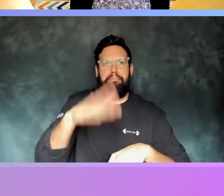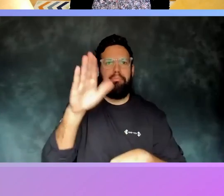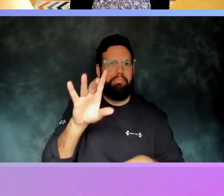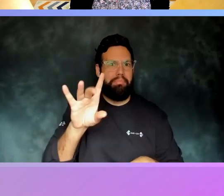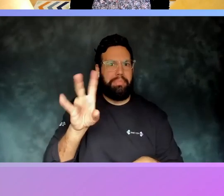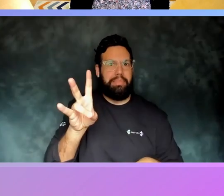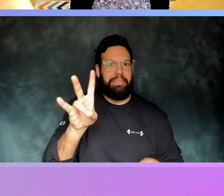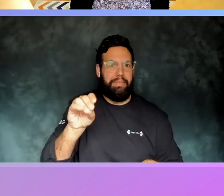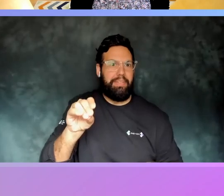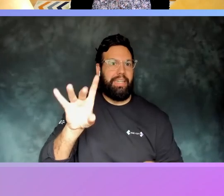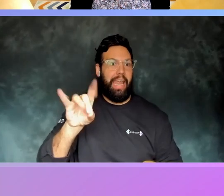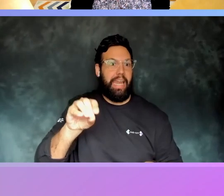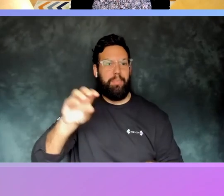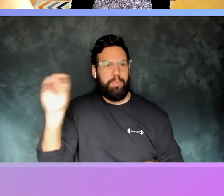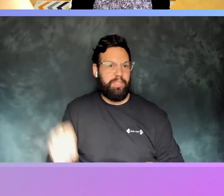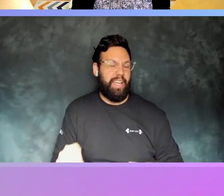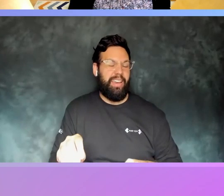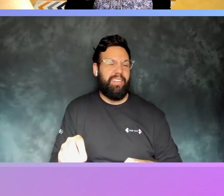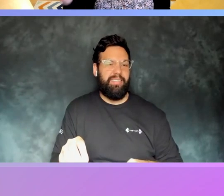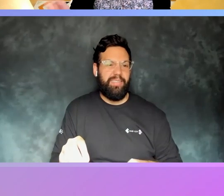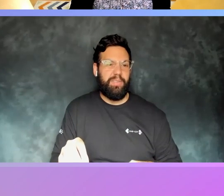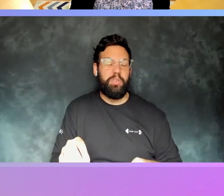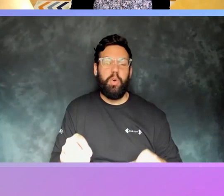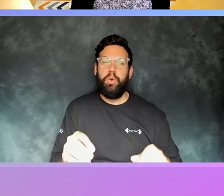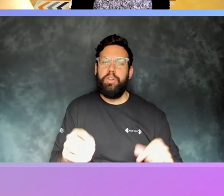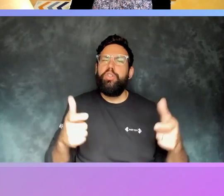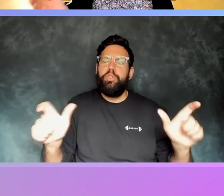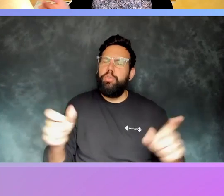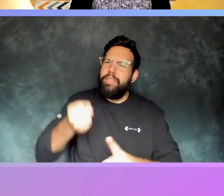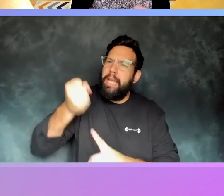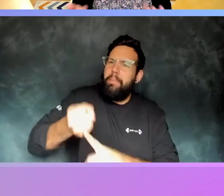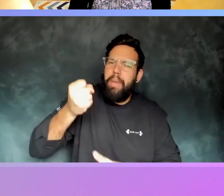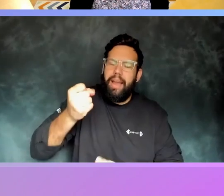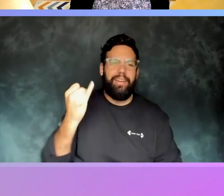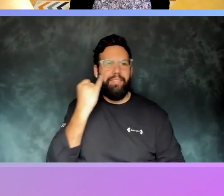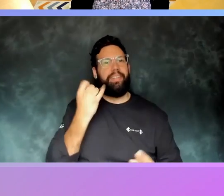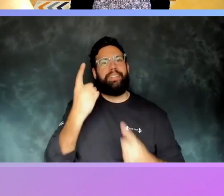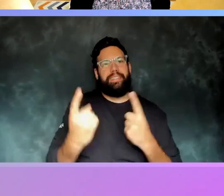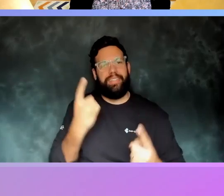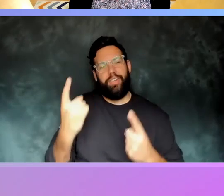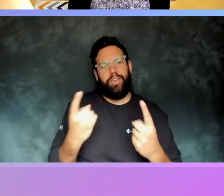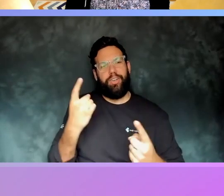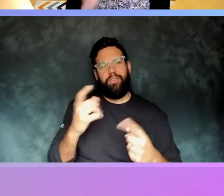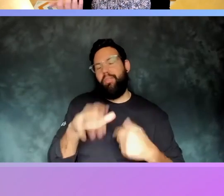sense and we're going to be applying different styles depending on the format or the layout of the